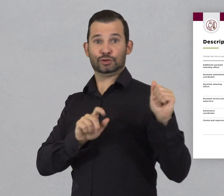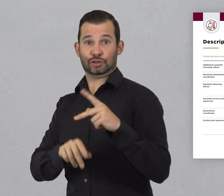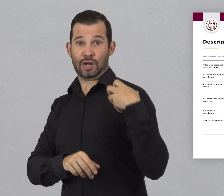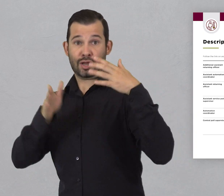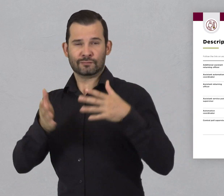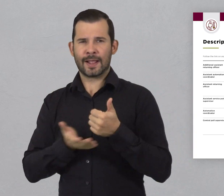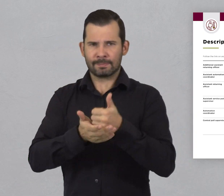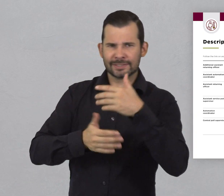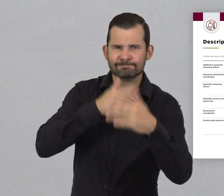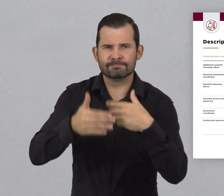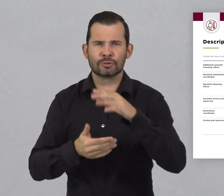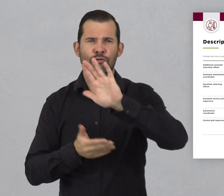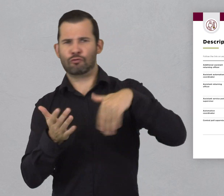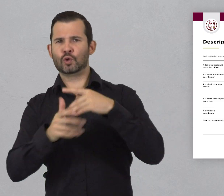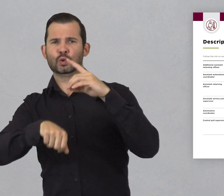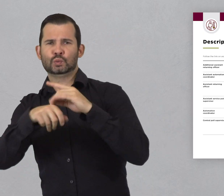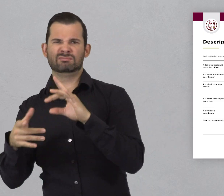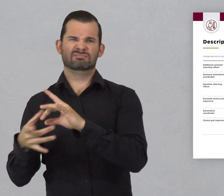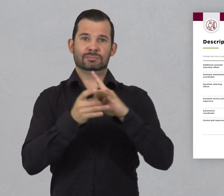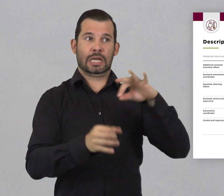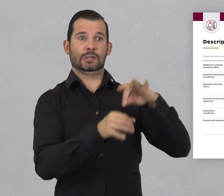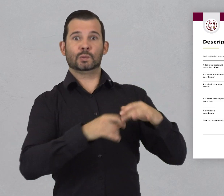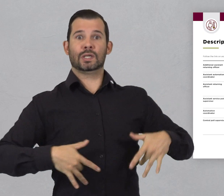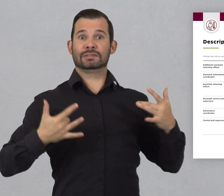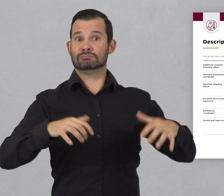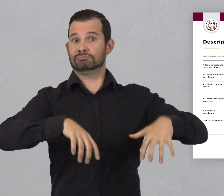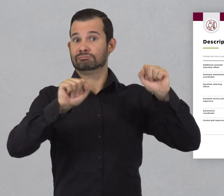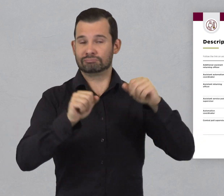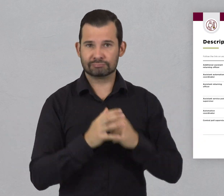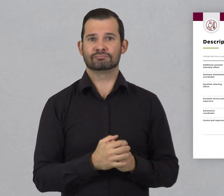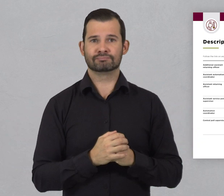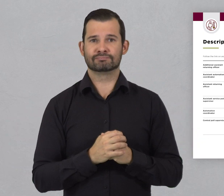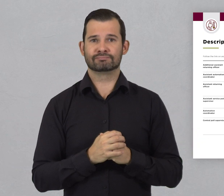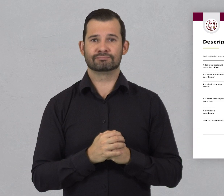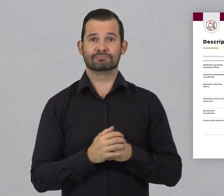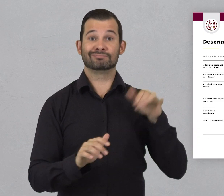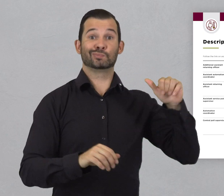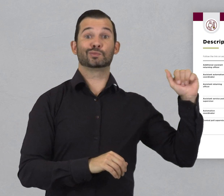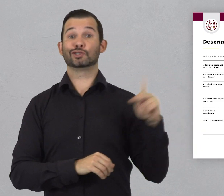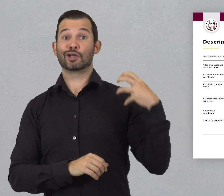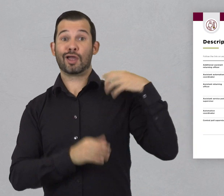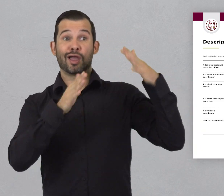carry out all duties related to an electoral event. The returning officer may delegate